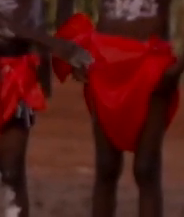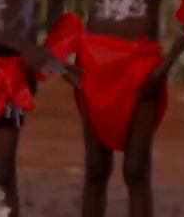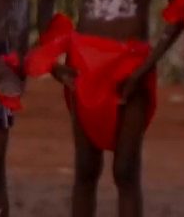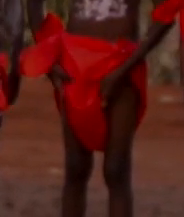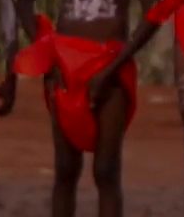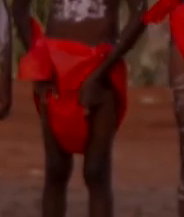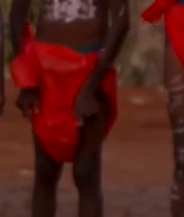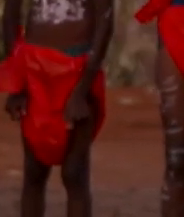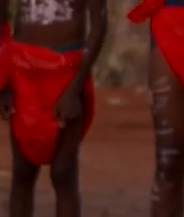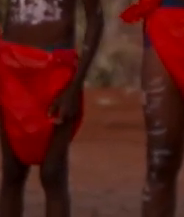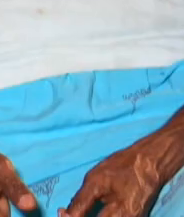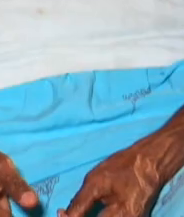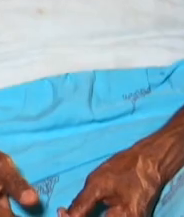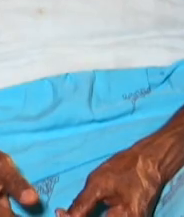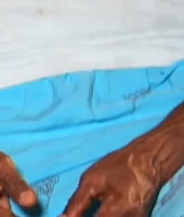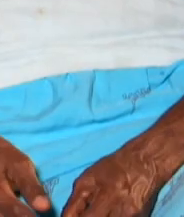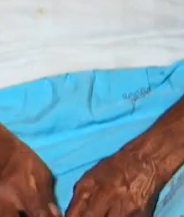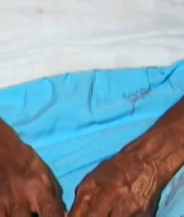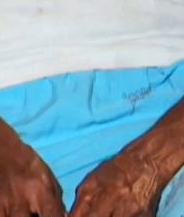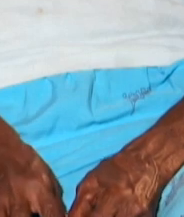I come back here and do painting.